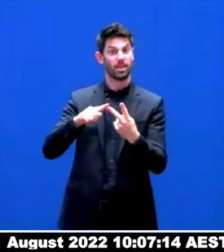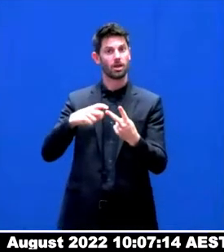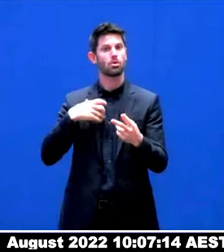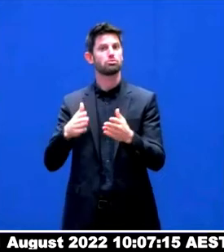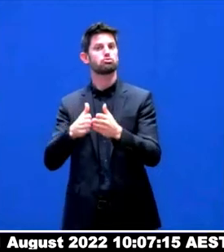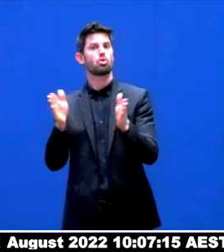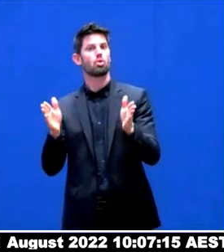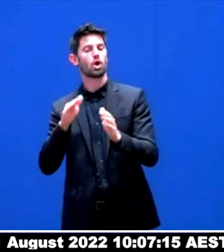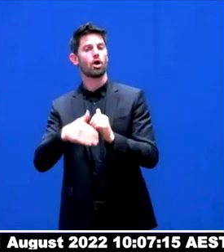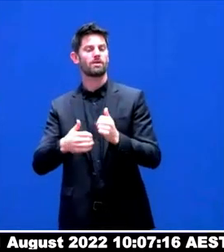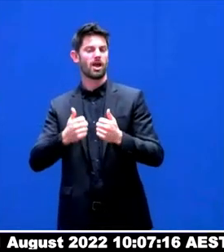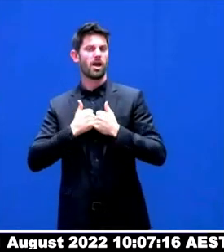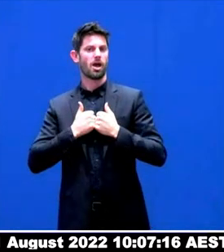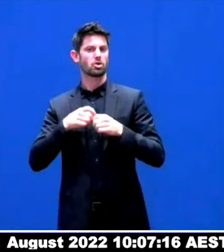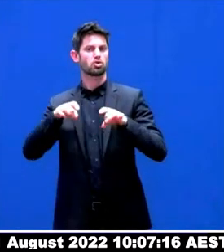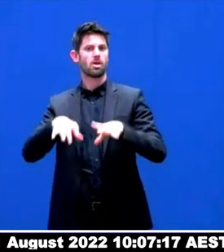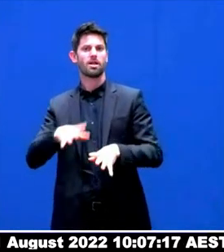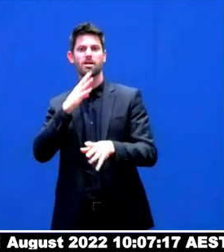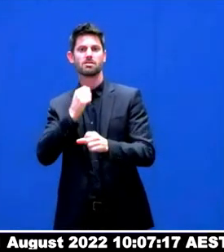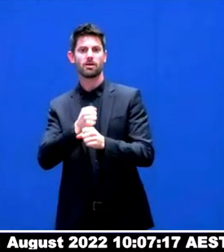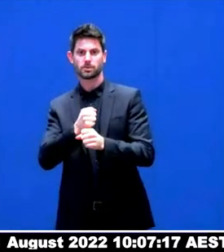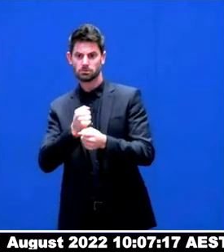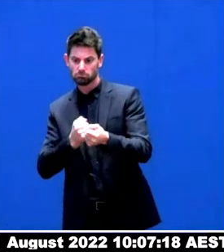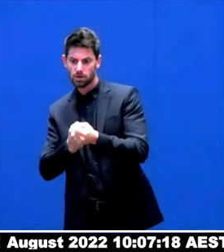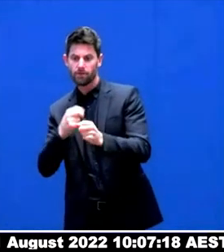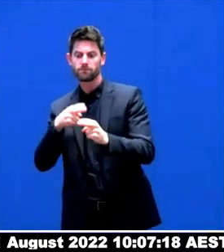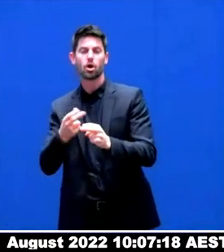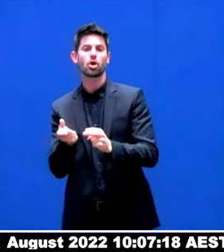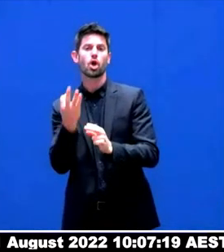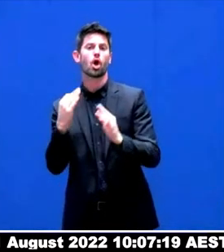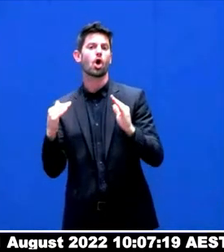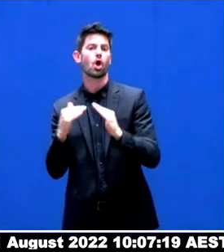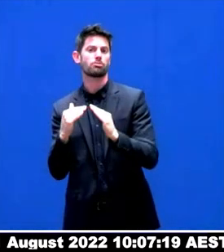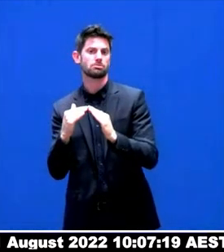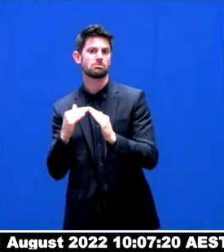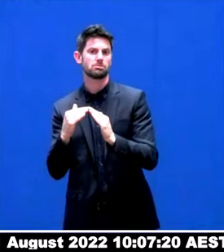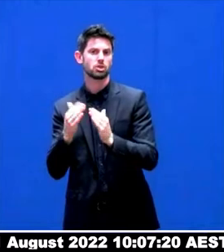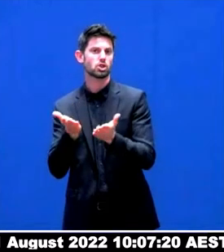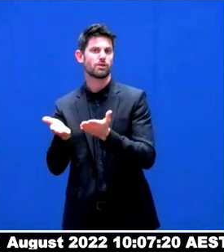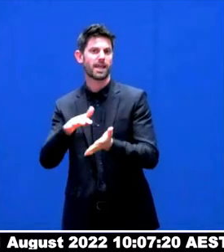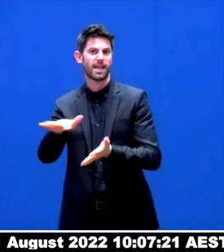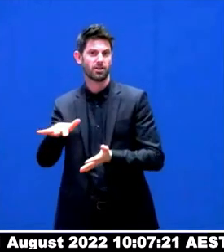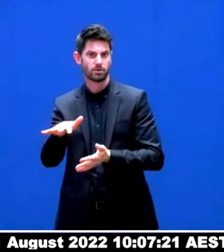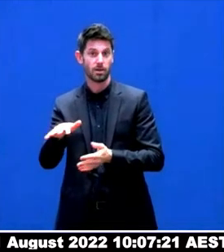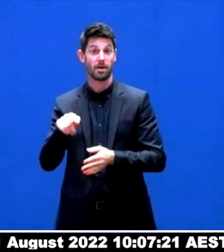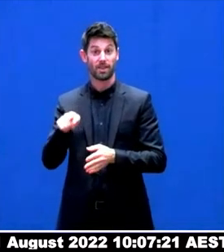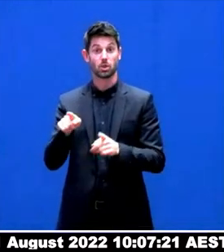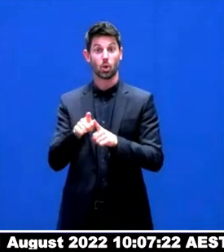Commonwealth's responsibilities for housing and homelessness. Noting that that's a shared responsibility with the Department of Treasury who also have